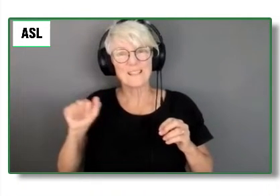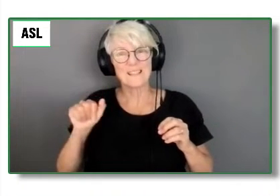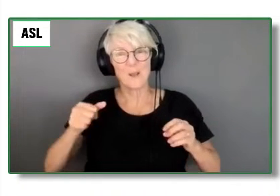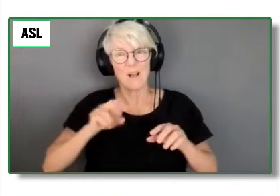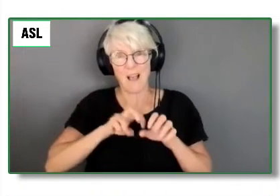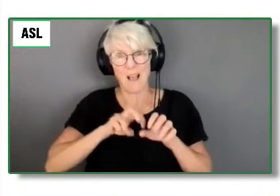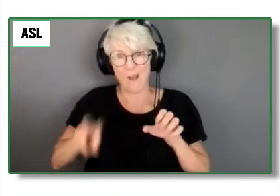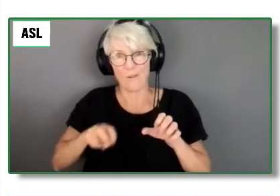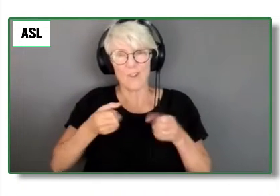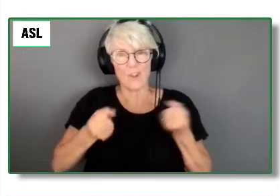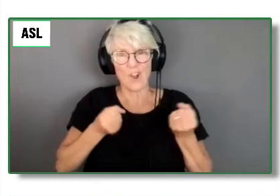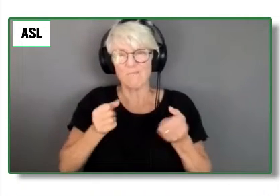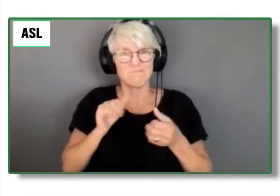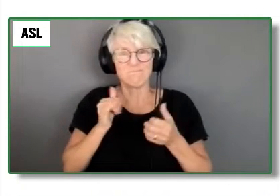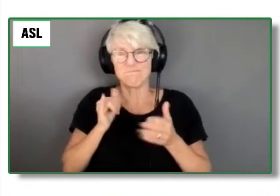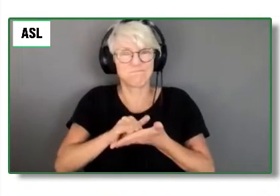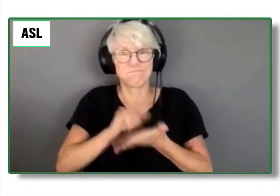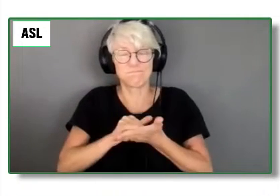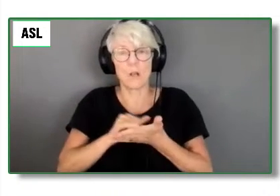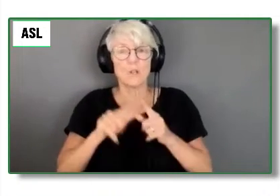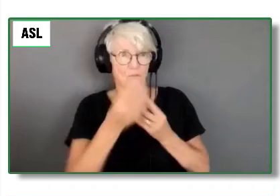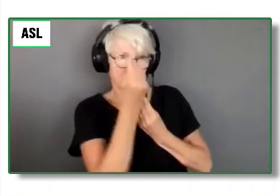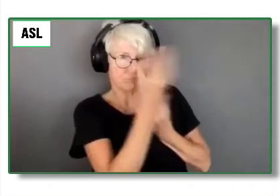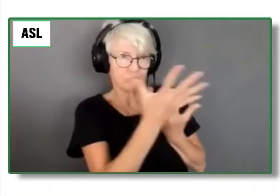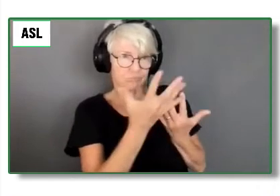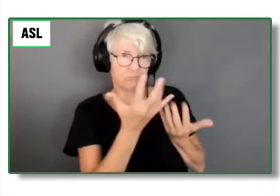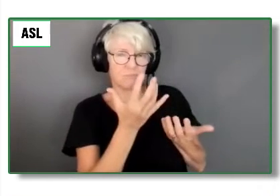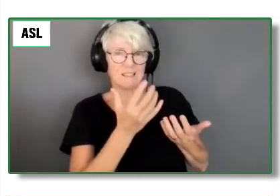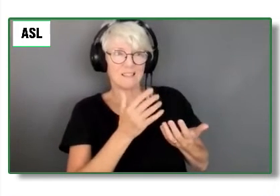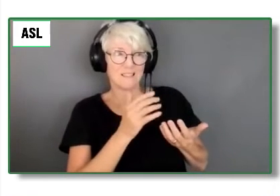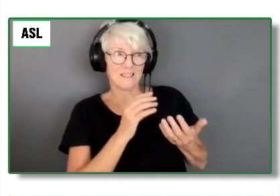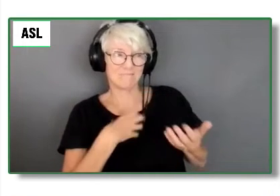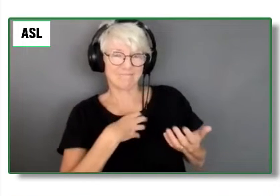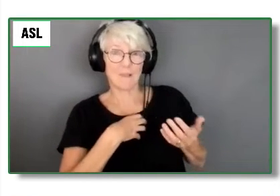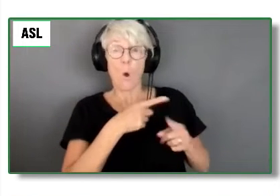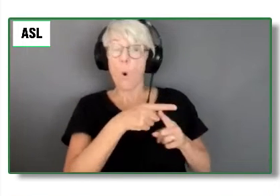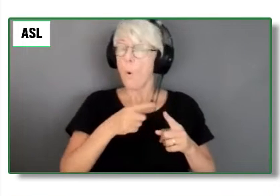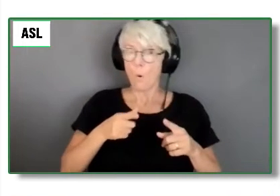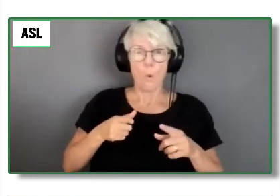excuse me photo on the left without an access aisle and the photo on the right